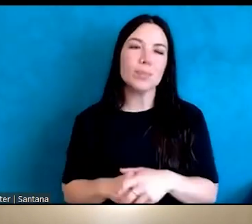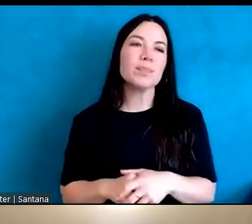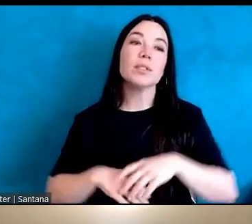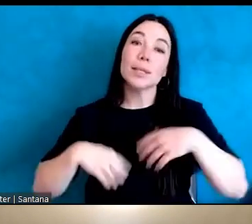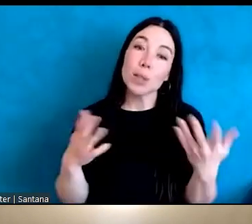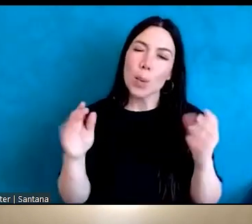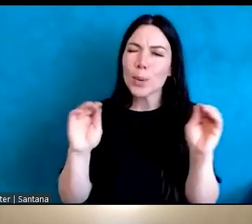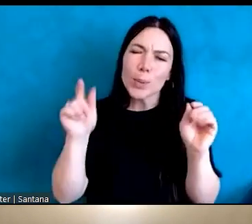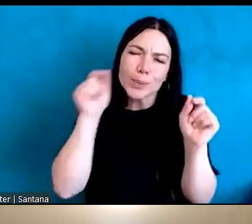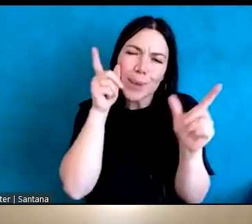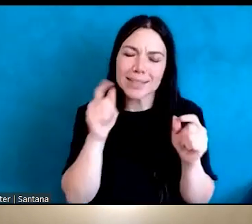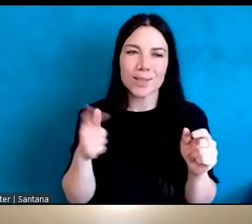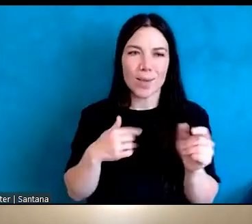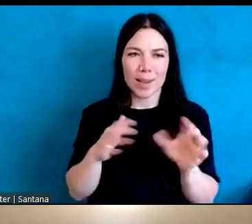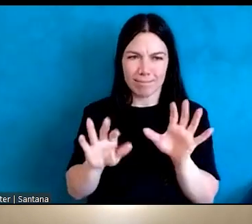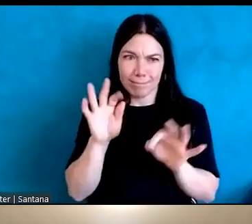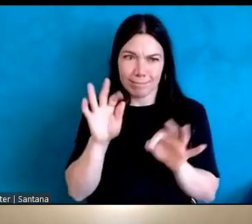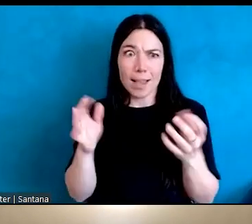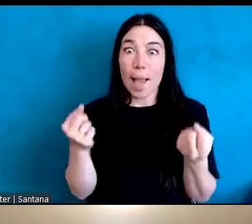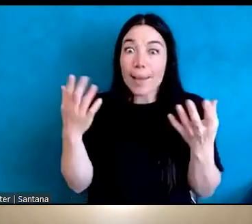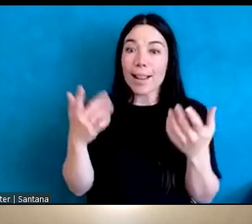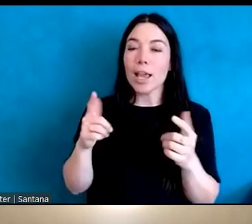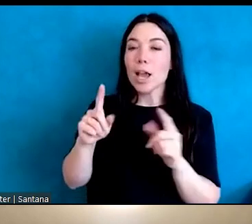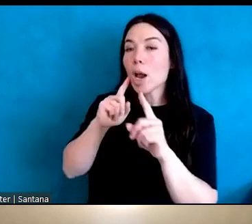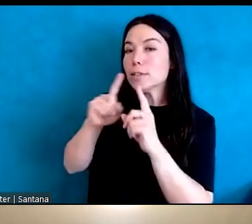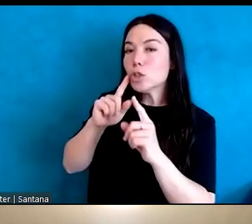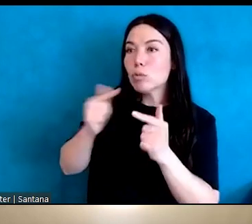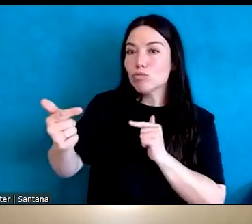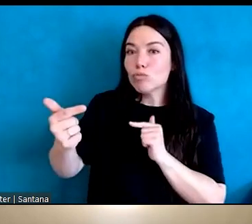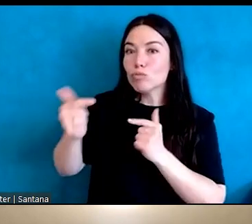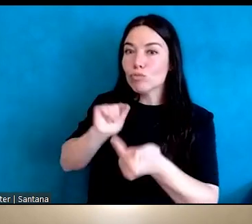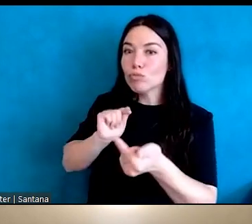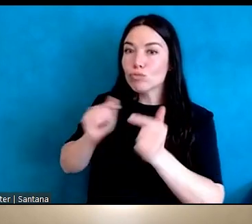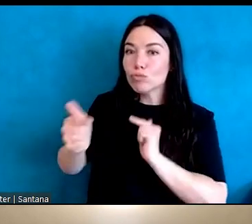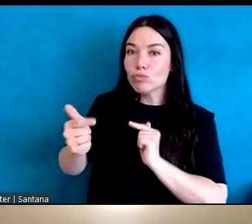we found that the number of conversational turns that the children are engaging in increases with development.